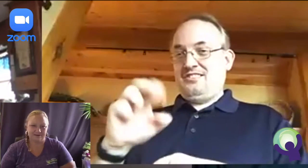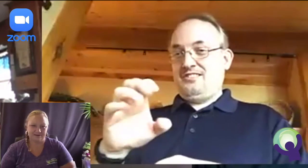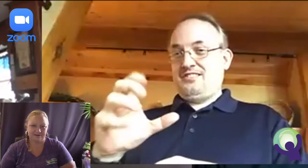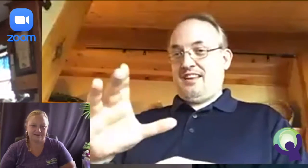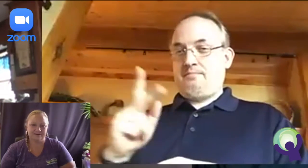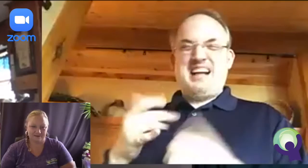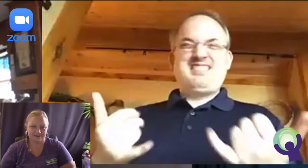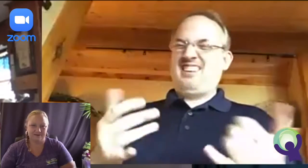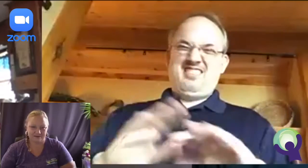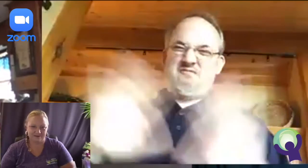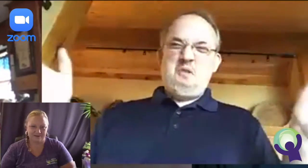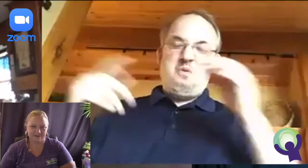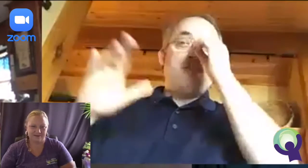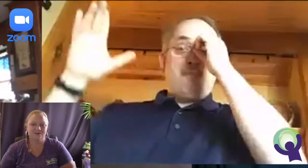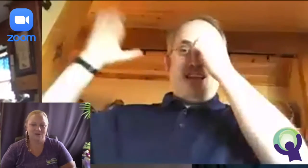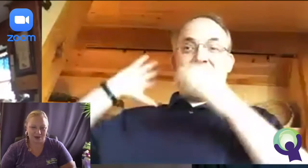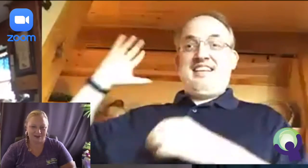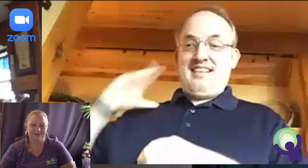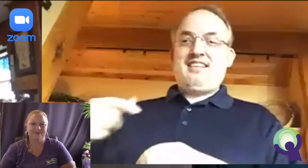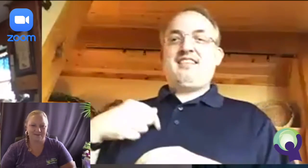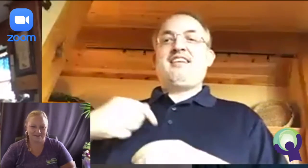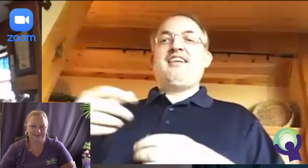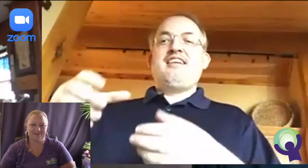was...previously you used to be able to get the checks that you wrote